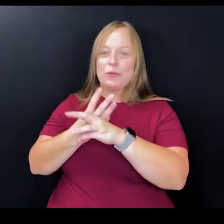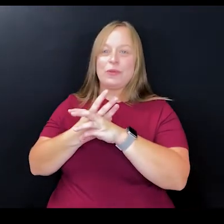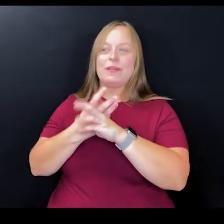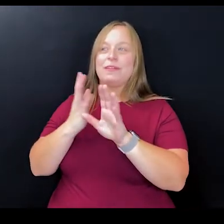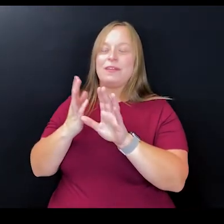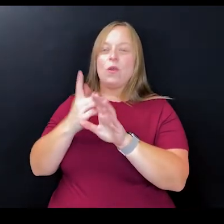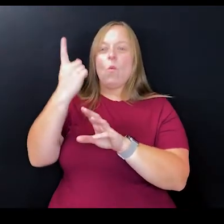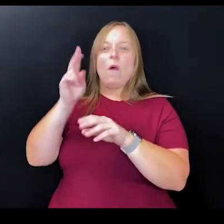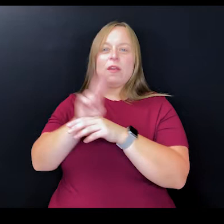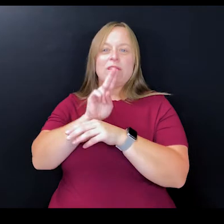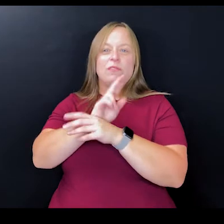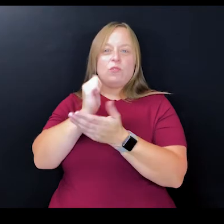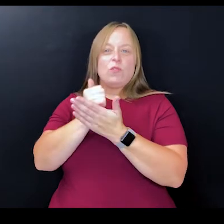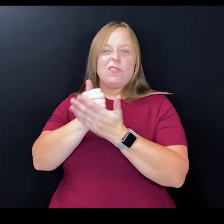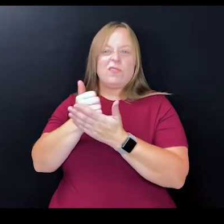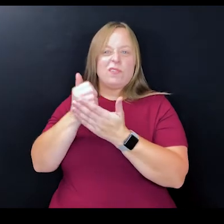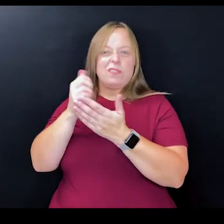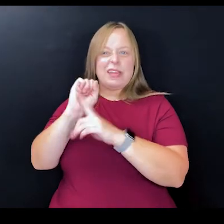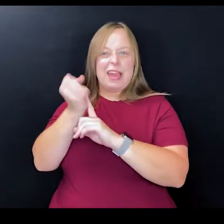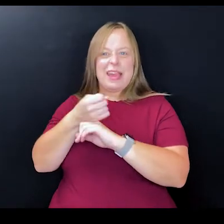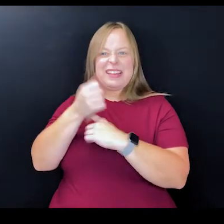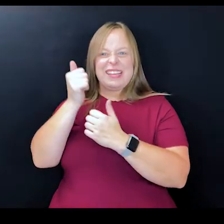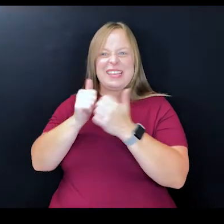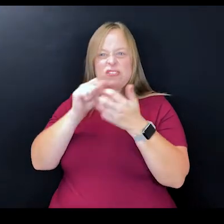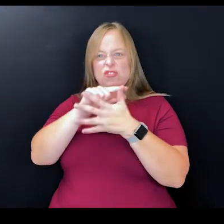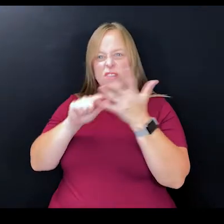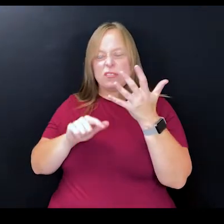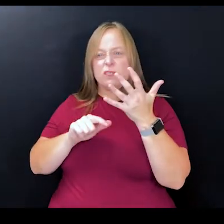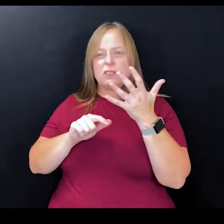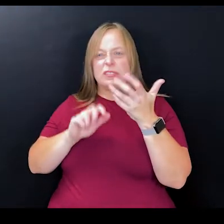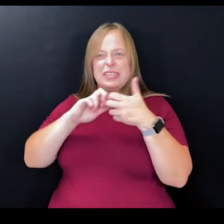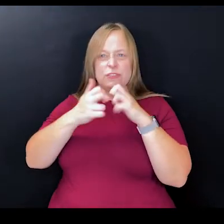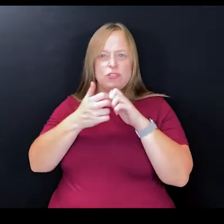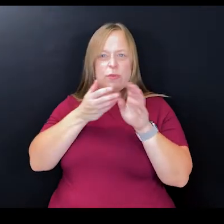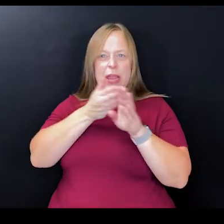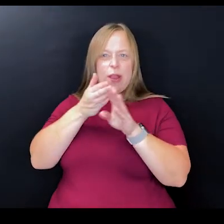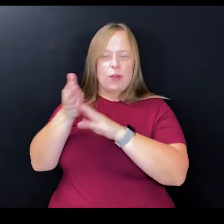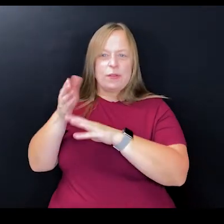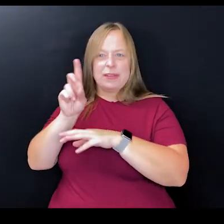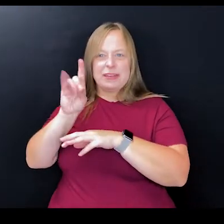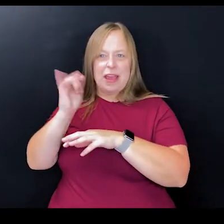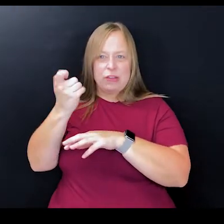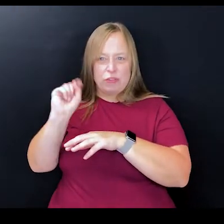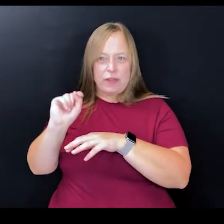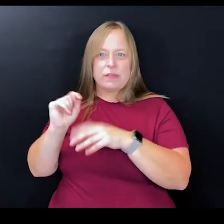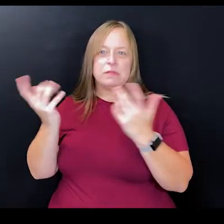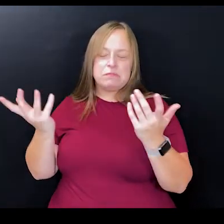one useful case or decision in each of any issue areas in the digest.